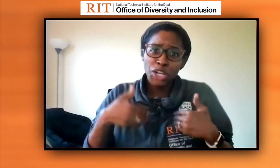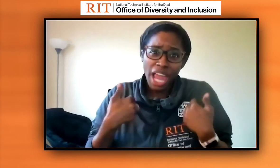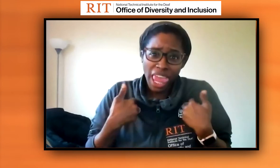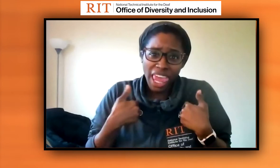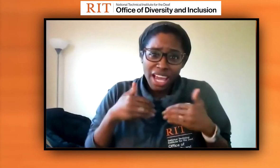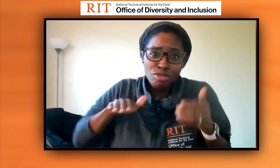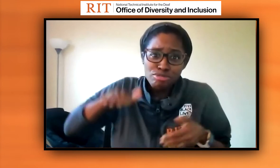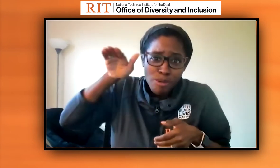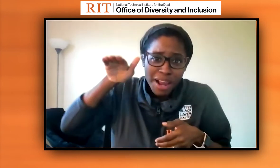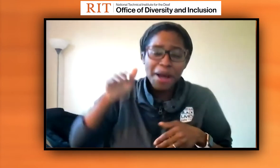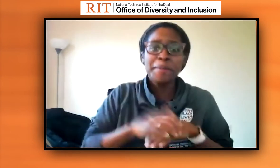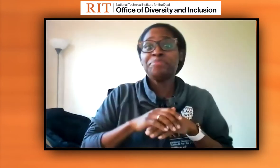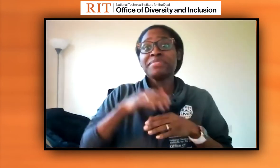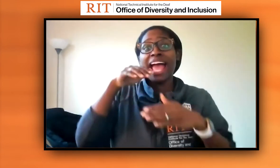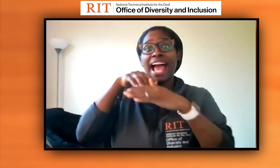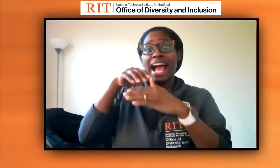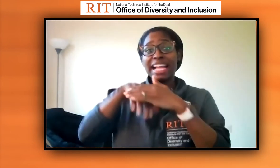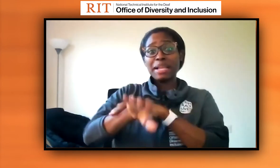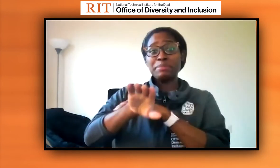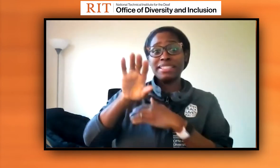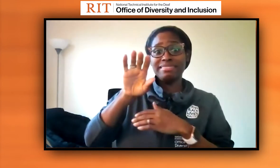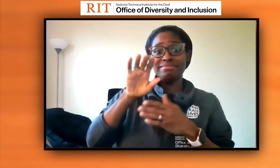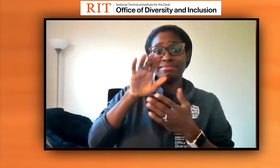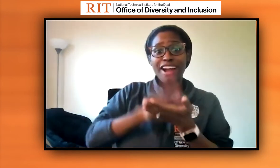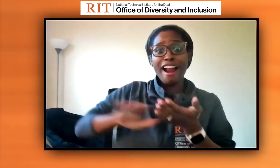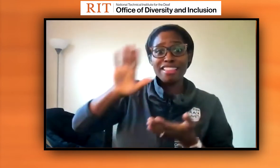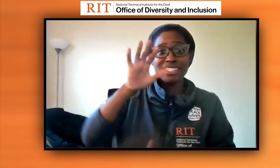perhaps when you were younger growing up, maybe not even in high school yet.